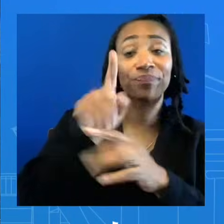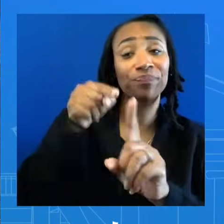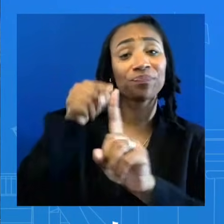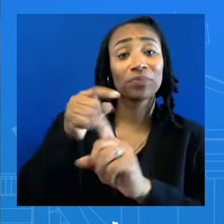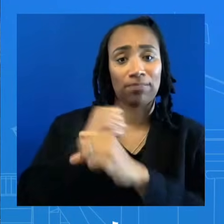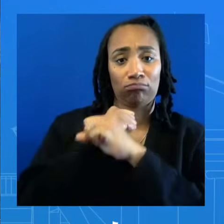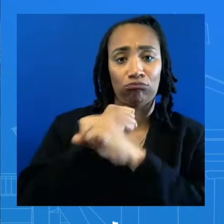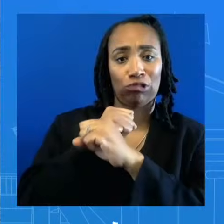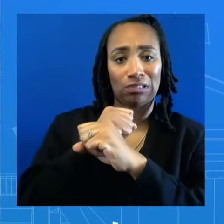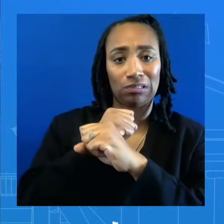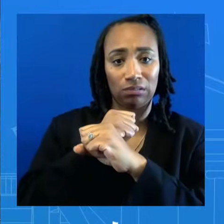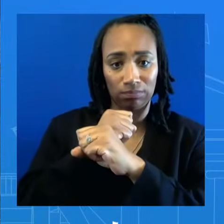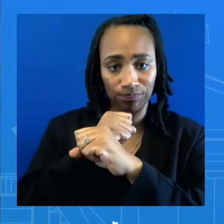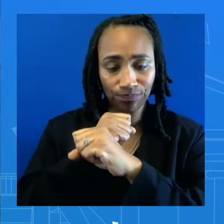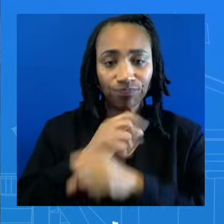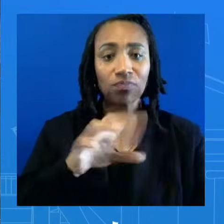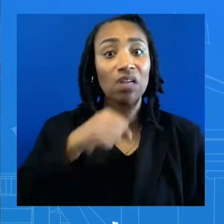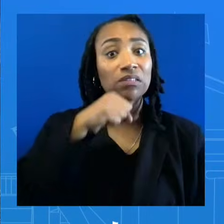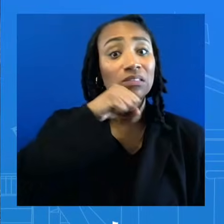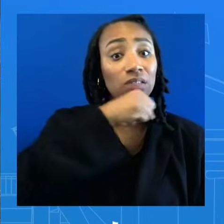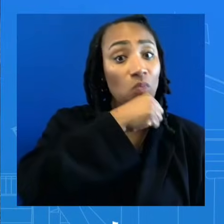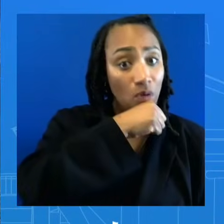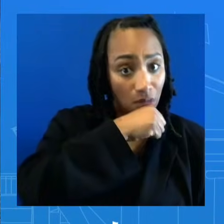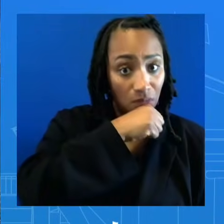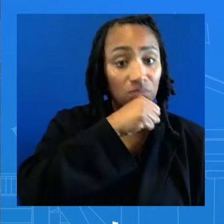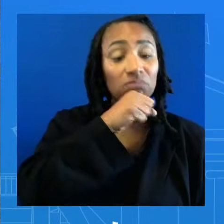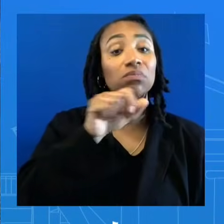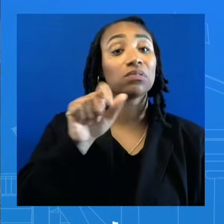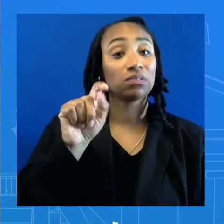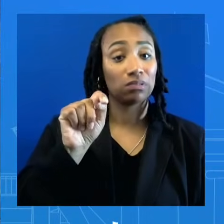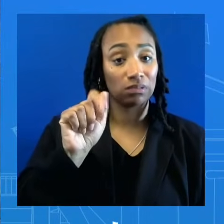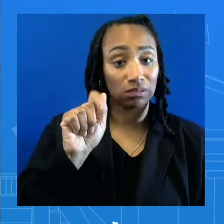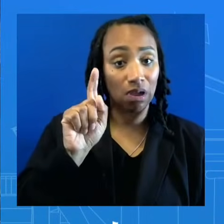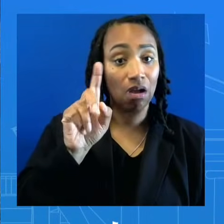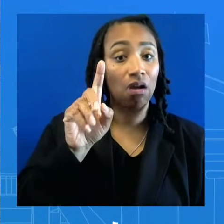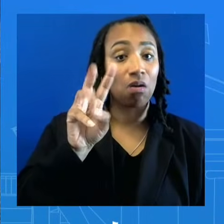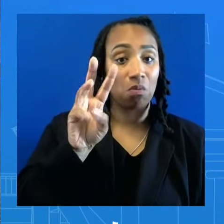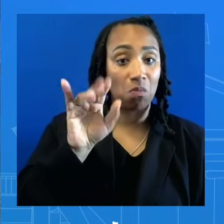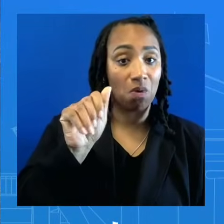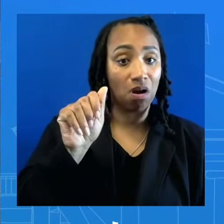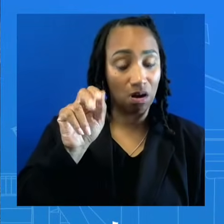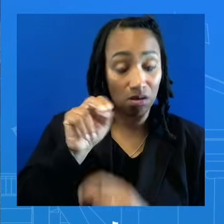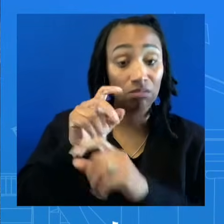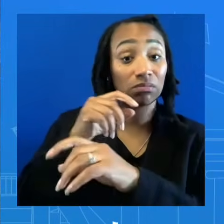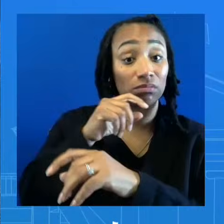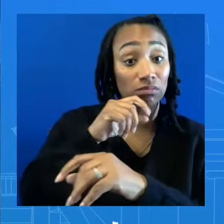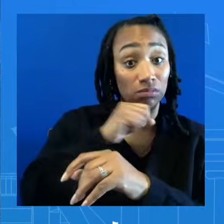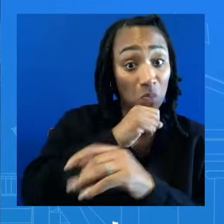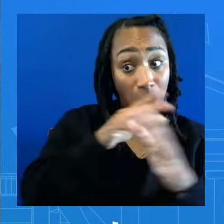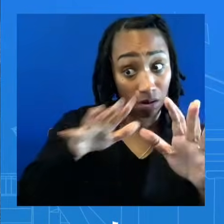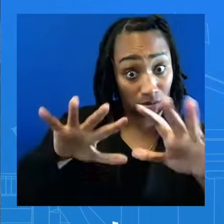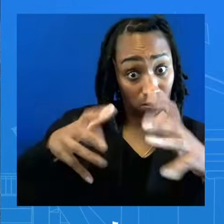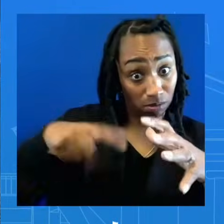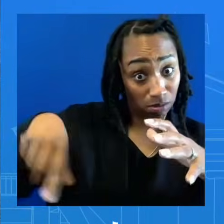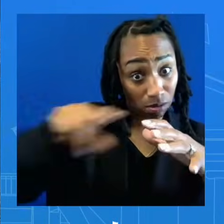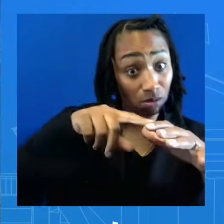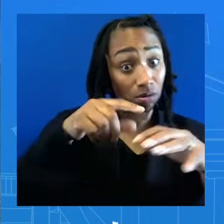might be having with Taiwan in this moment, if there's more security concern with those friends and partners than with an incoming Trump administration?